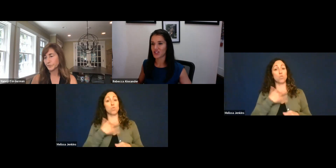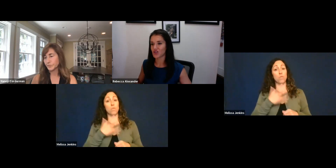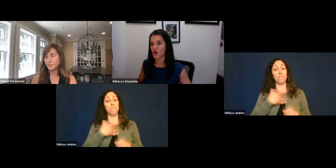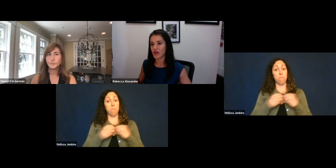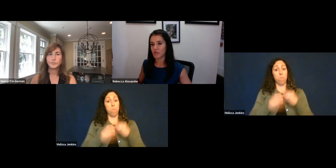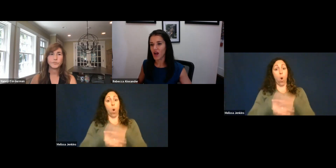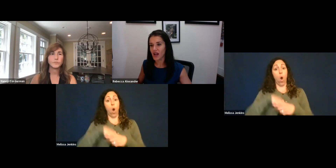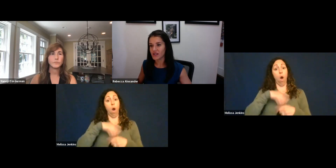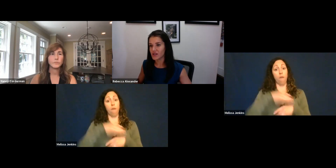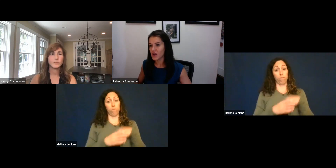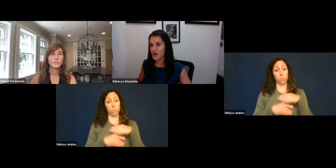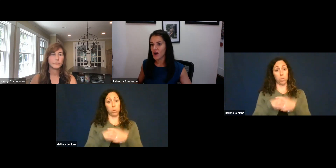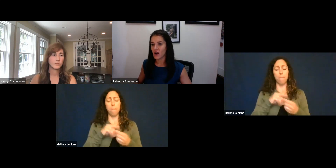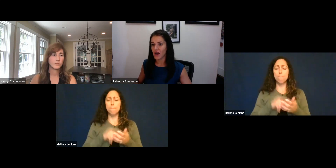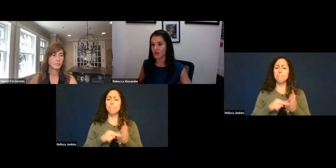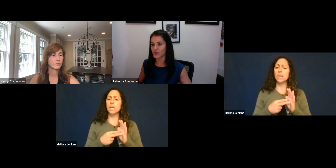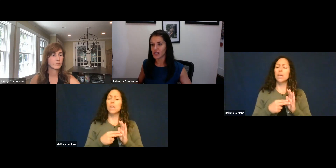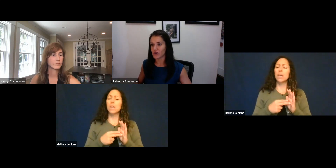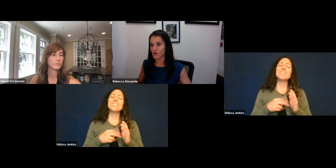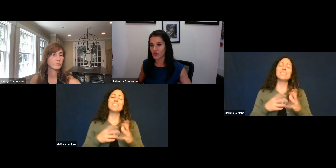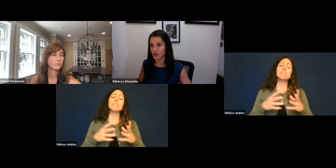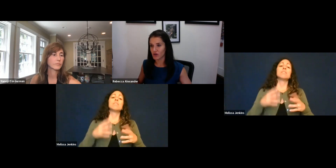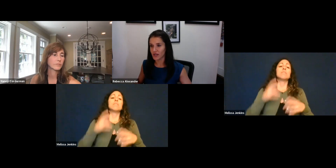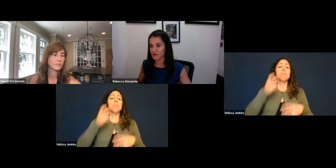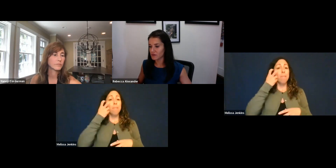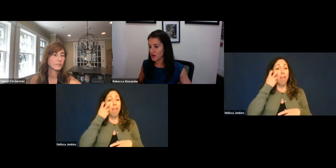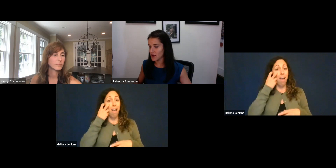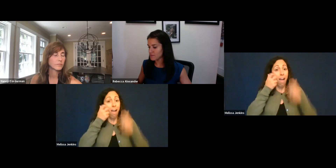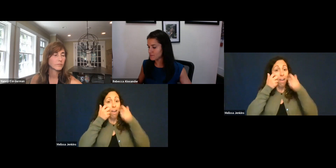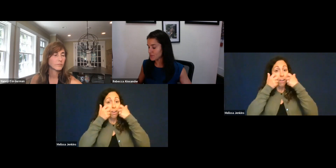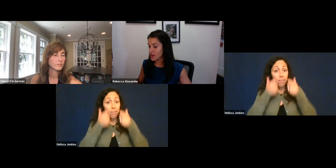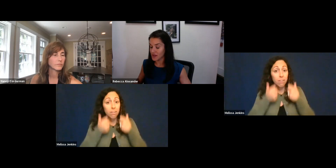that you're going blind and losing your hearing.